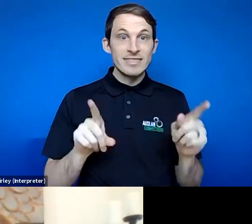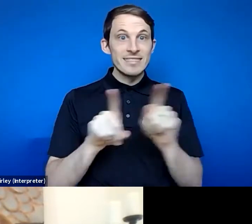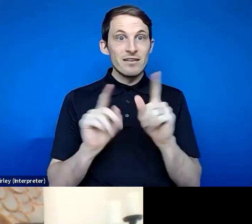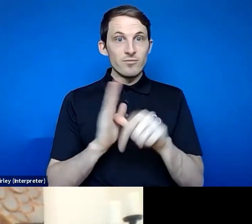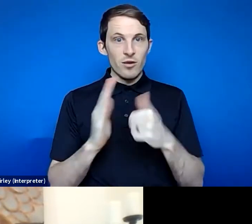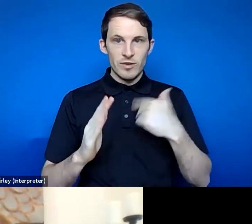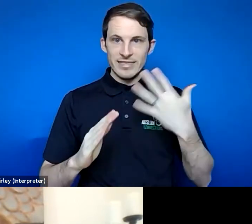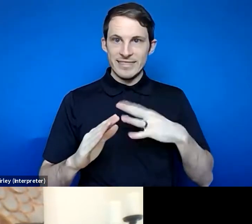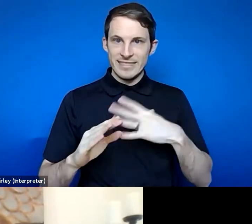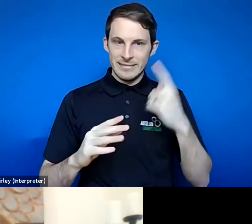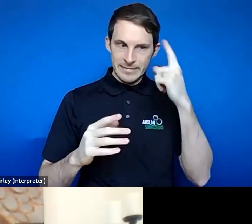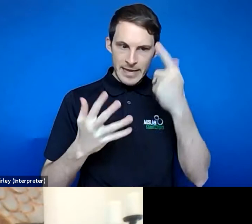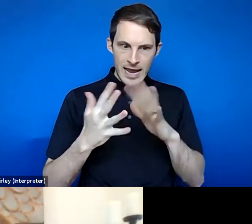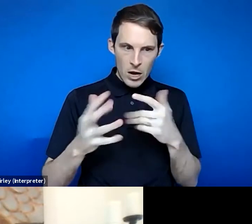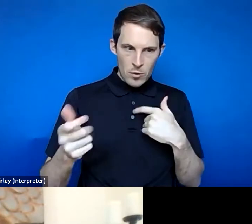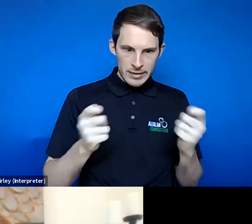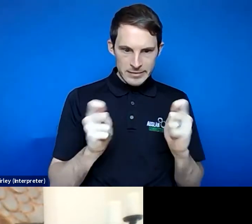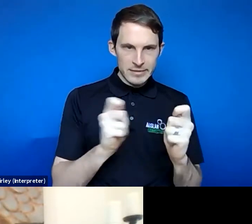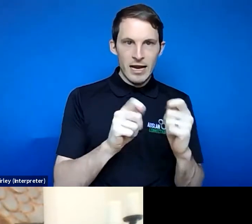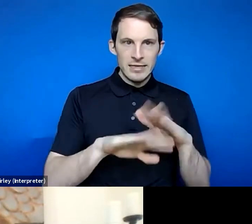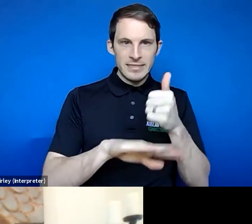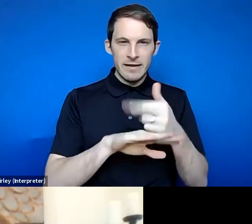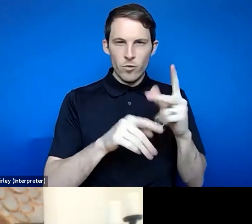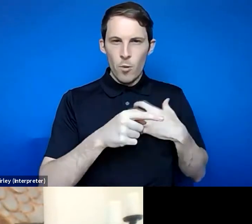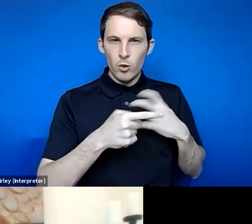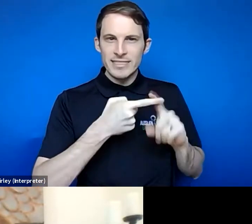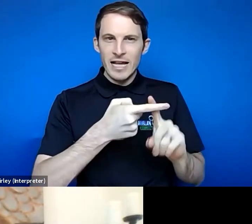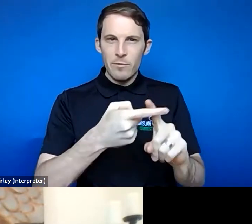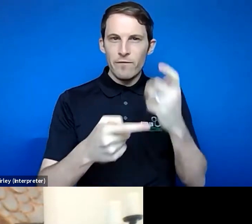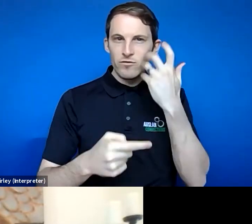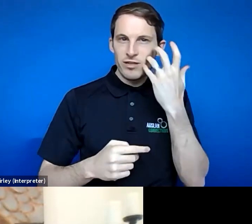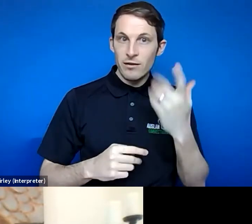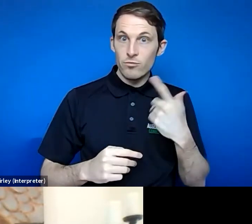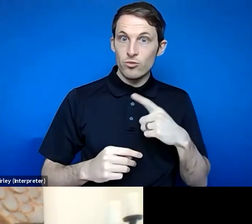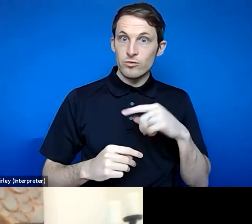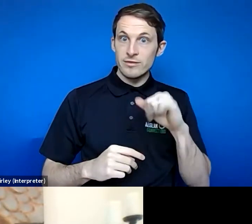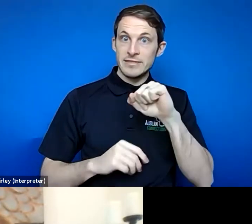sustainable future because the goal posts for tertiary education in Australia was suddenly